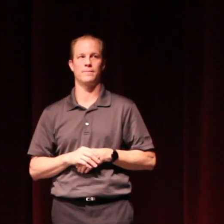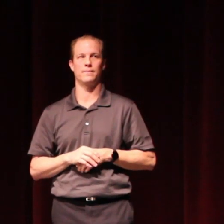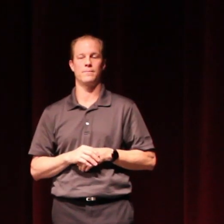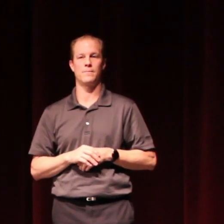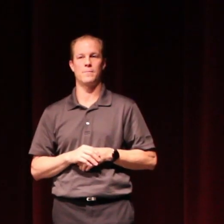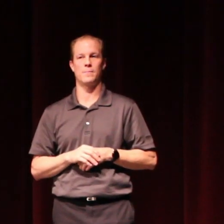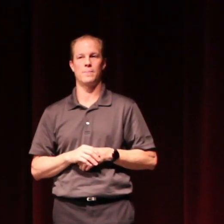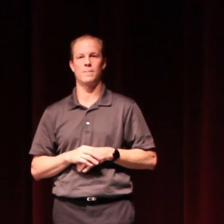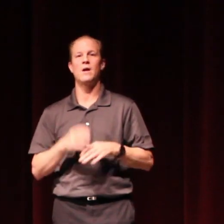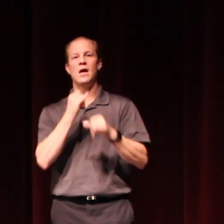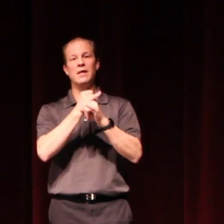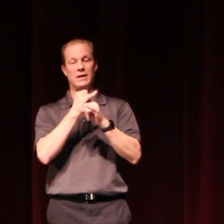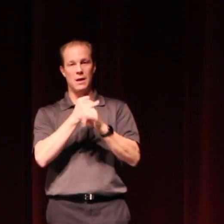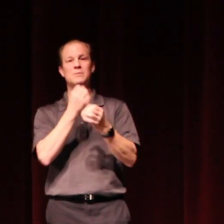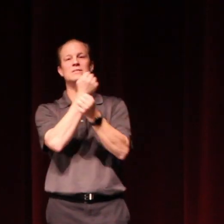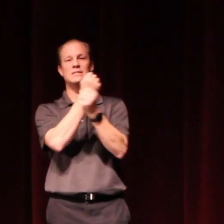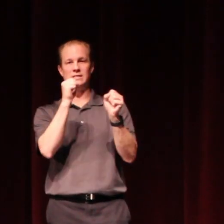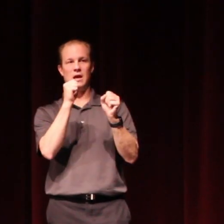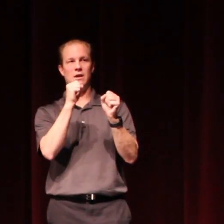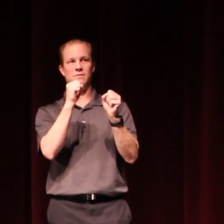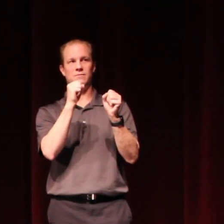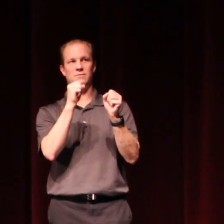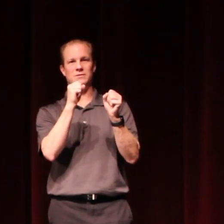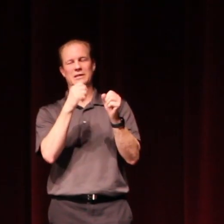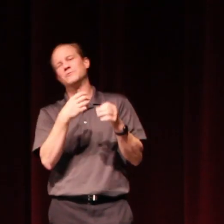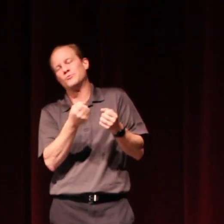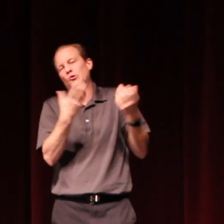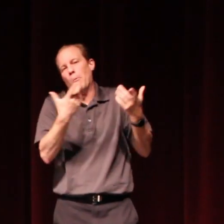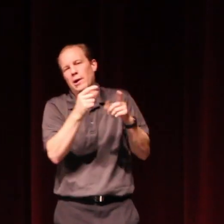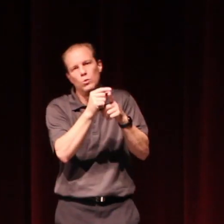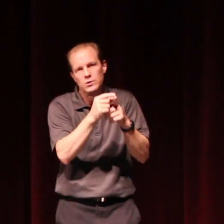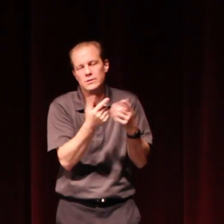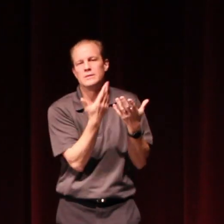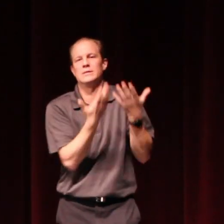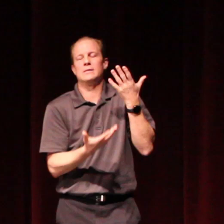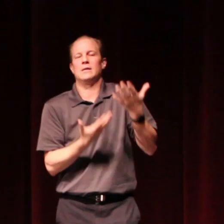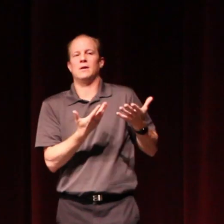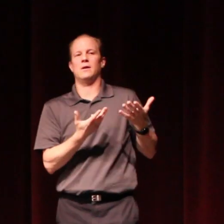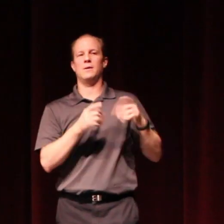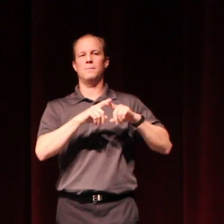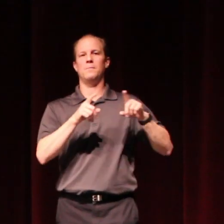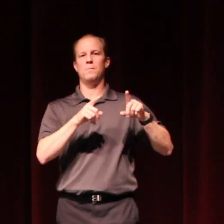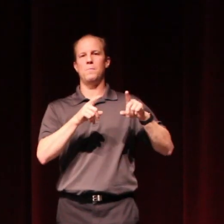The campus is safe in so many words, but in layman's terms,